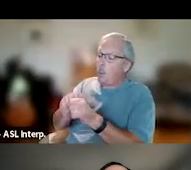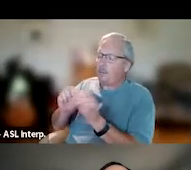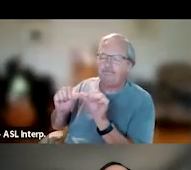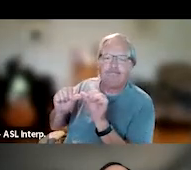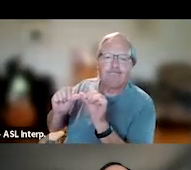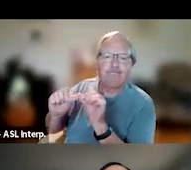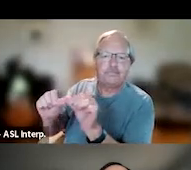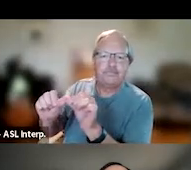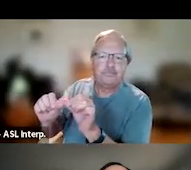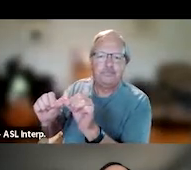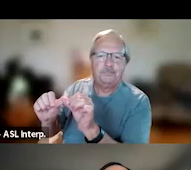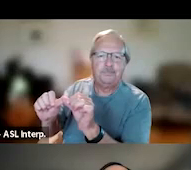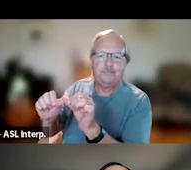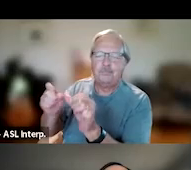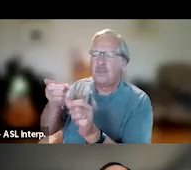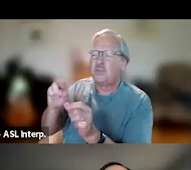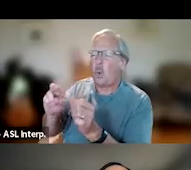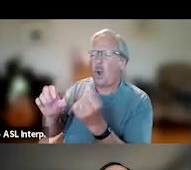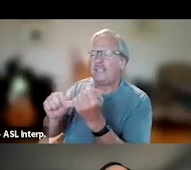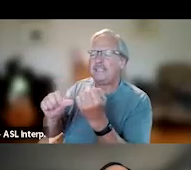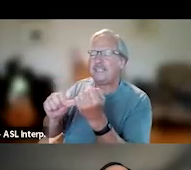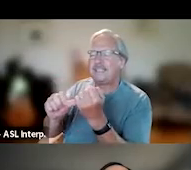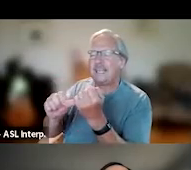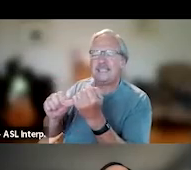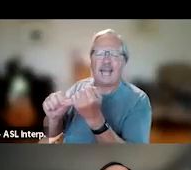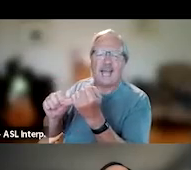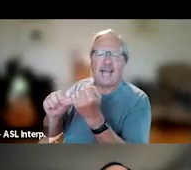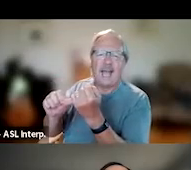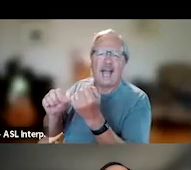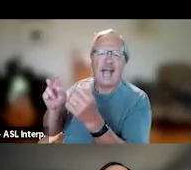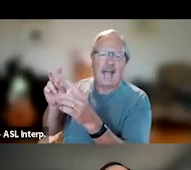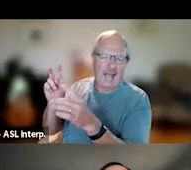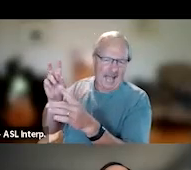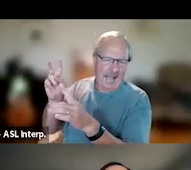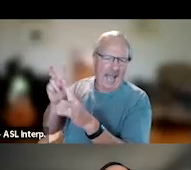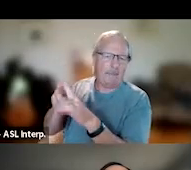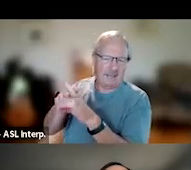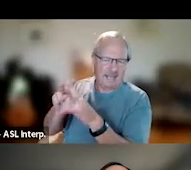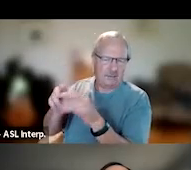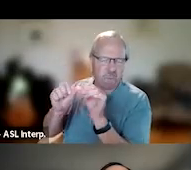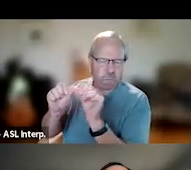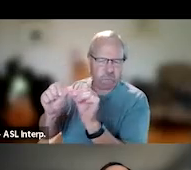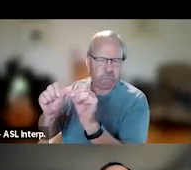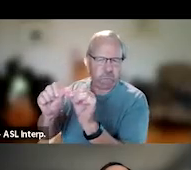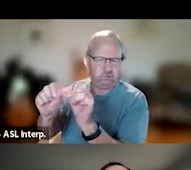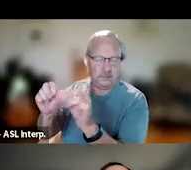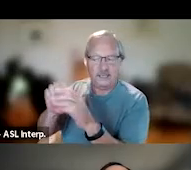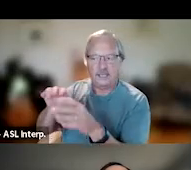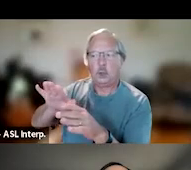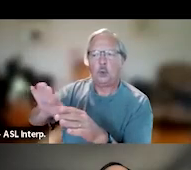and that SOAR assisted applications are continuing to be done in your communities.